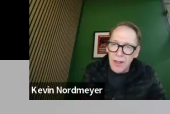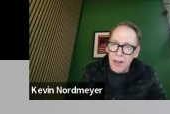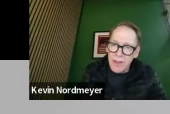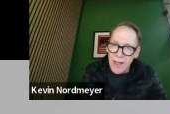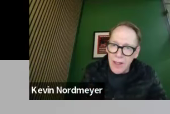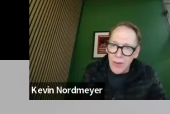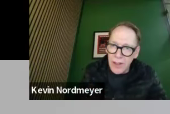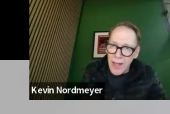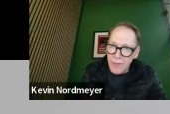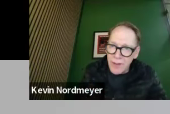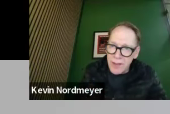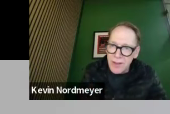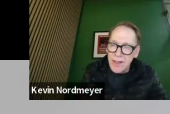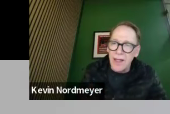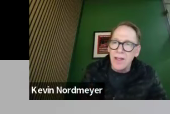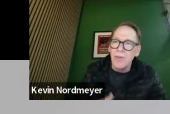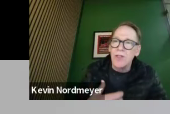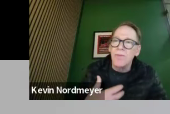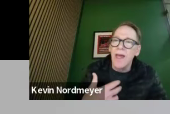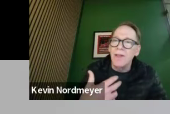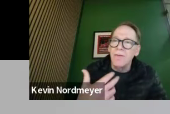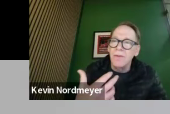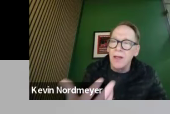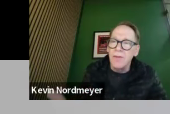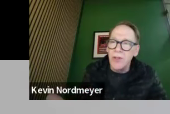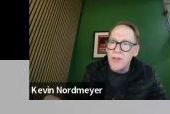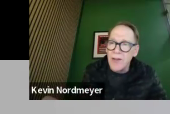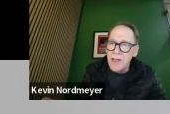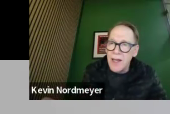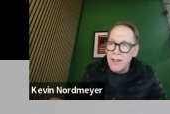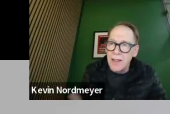setting on the left side of the image having views outside